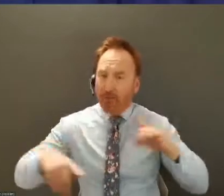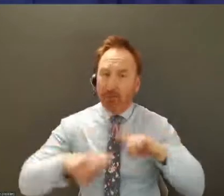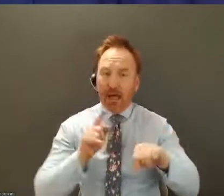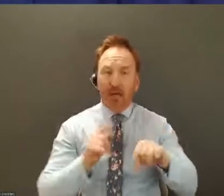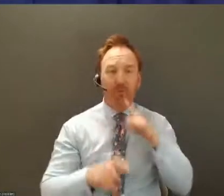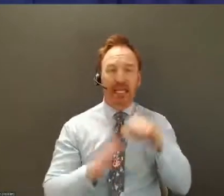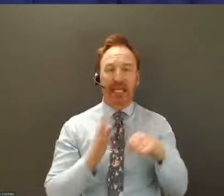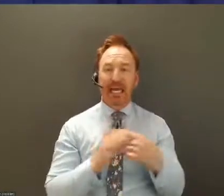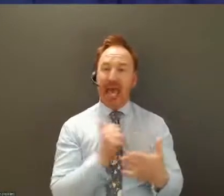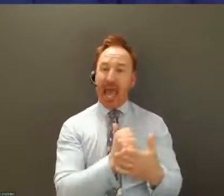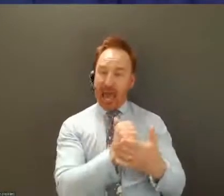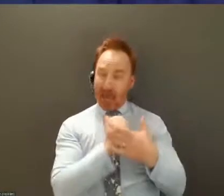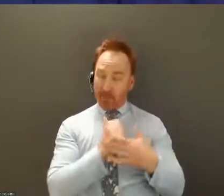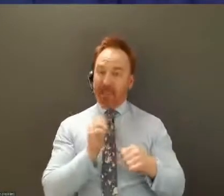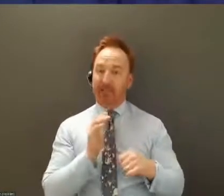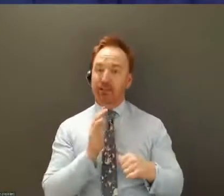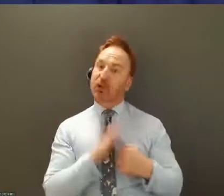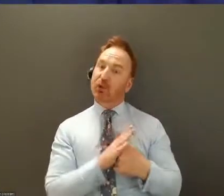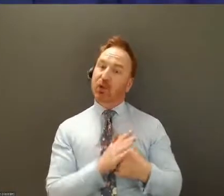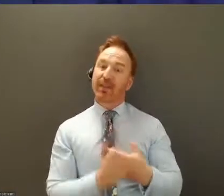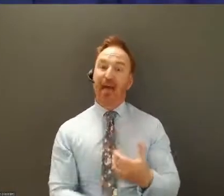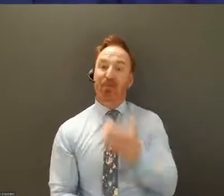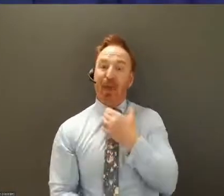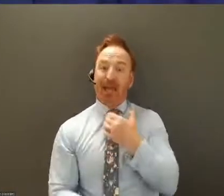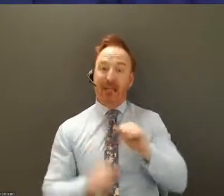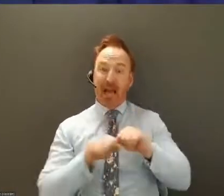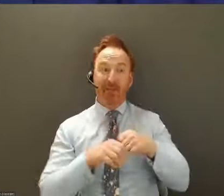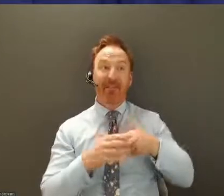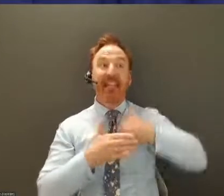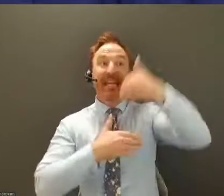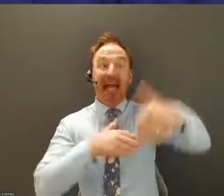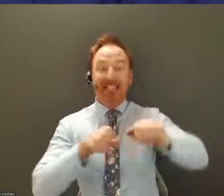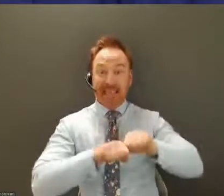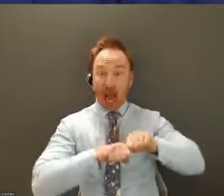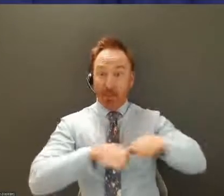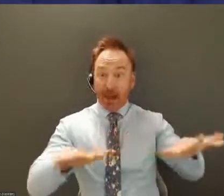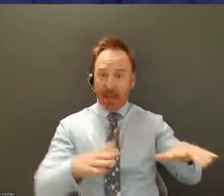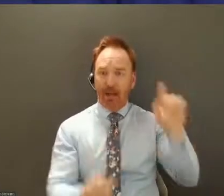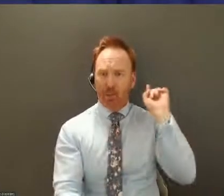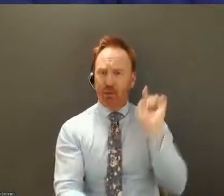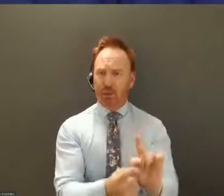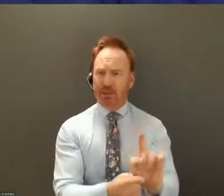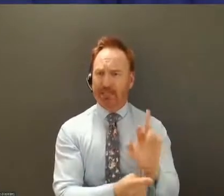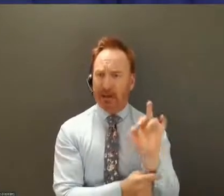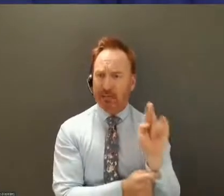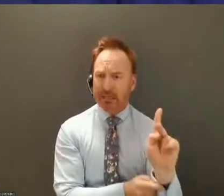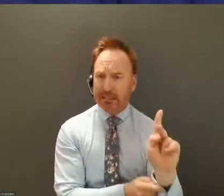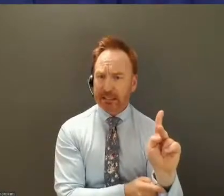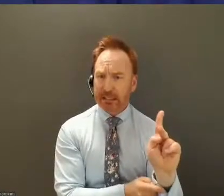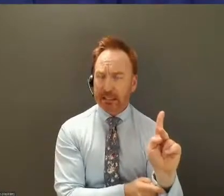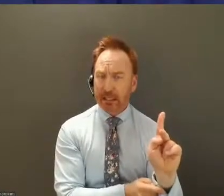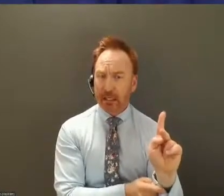from cases to contacts when self-isolation rules are not followed.